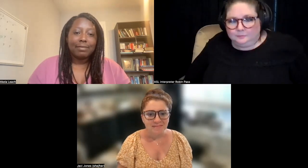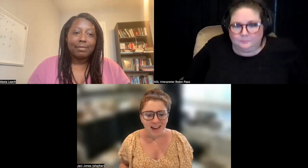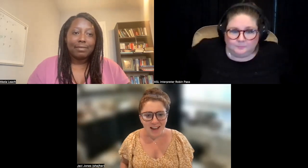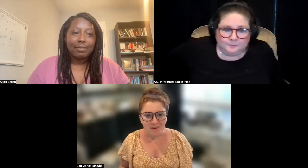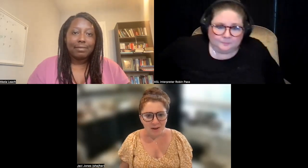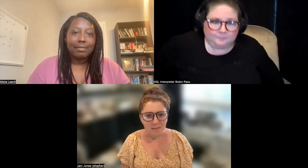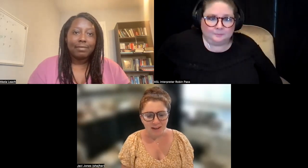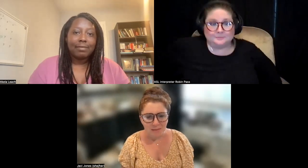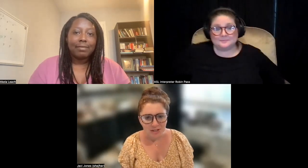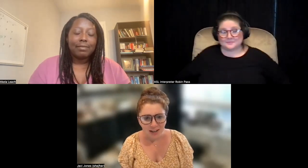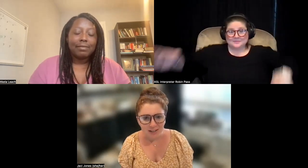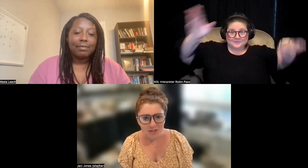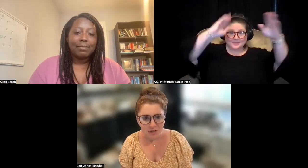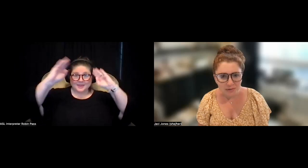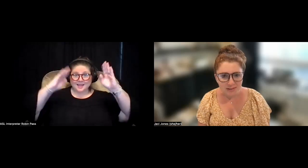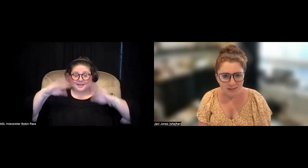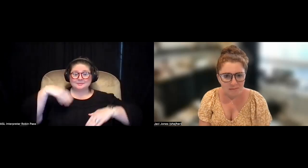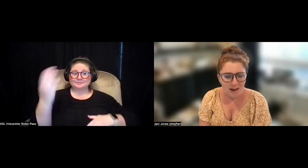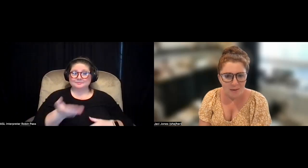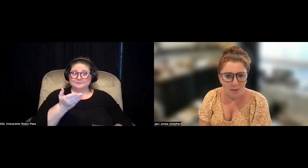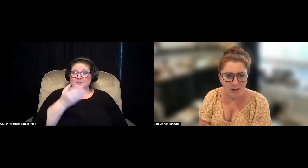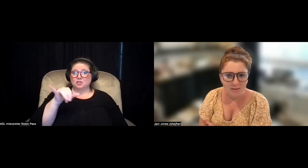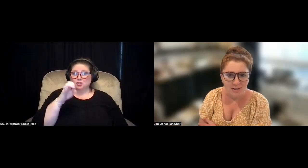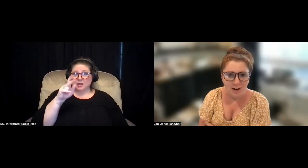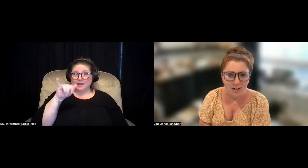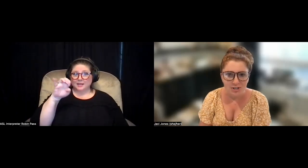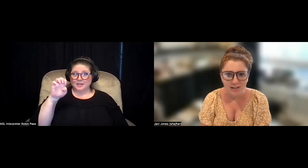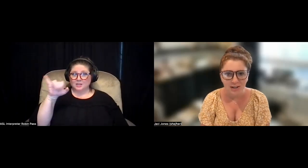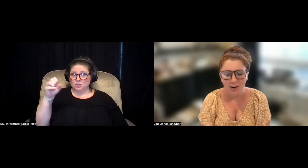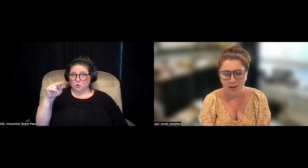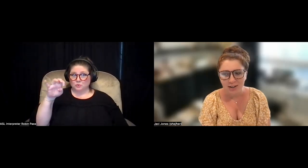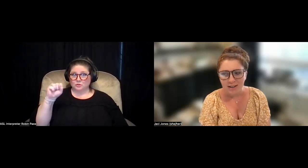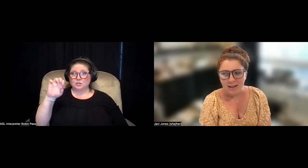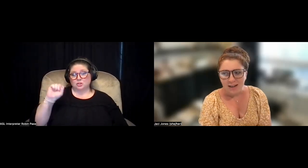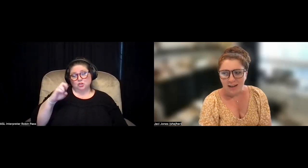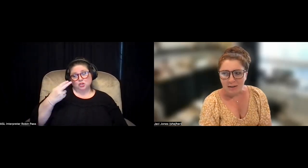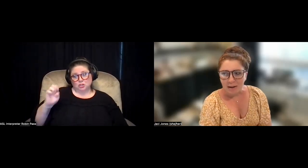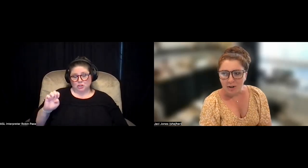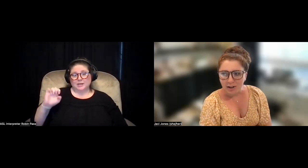hi everyone my name is jackie jones my pronouns are she and her and i'm currently